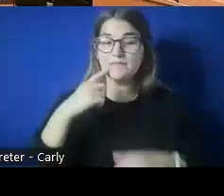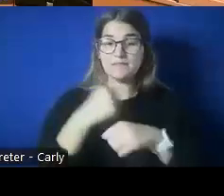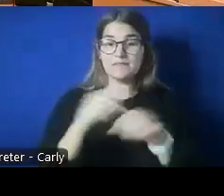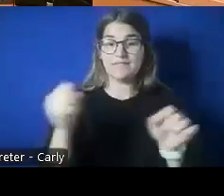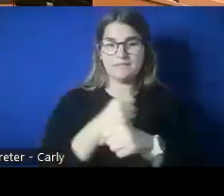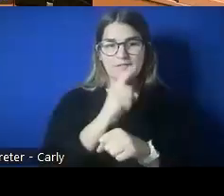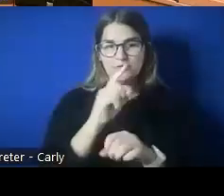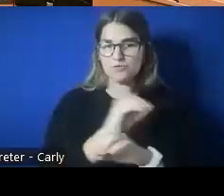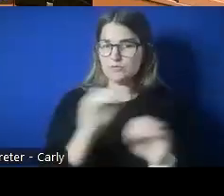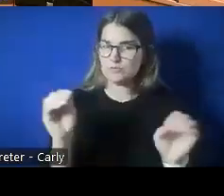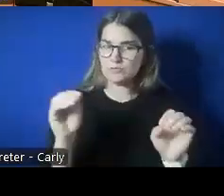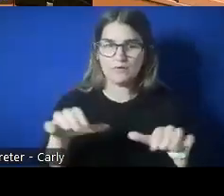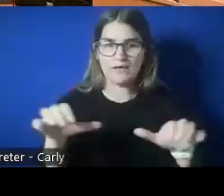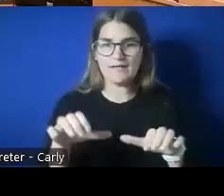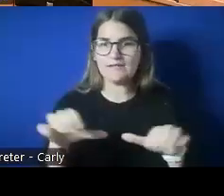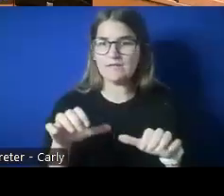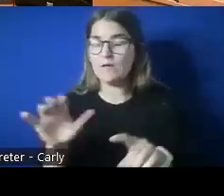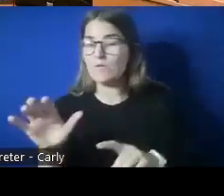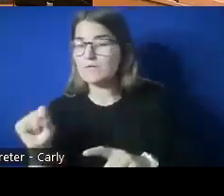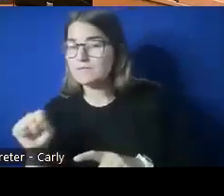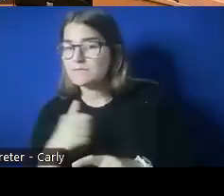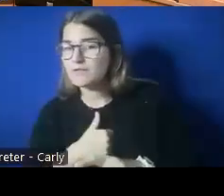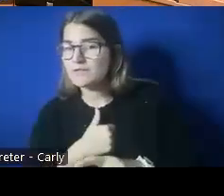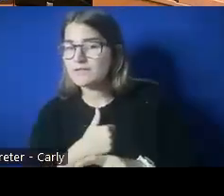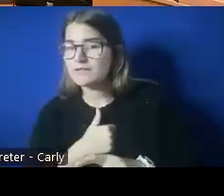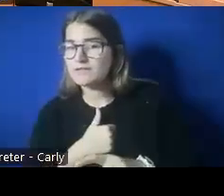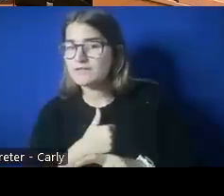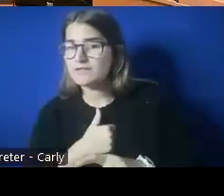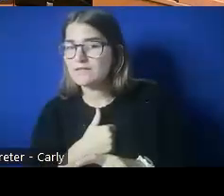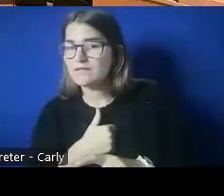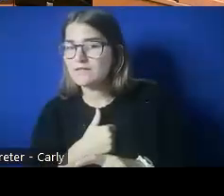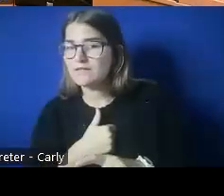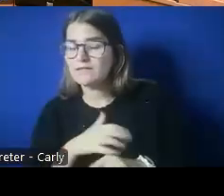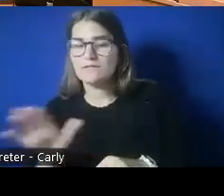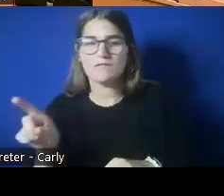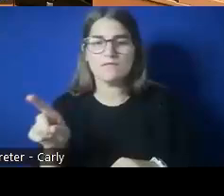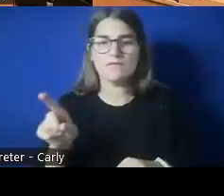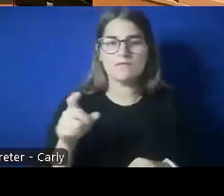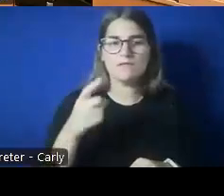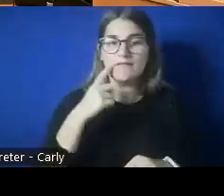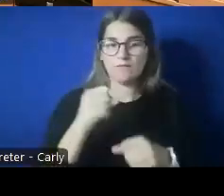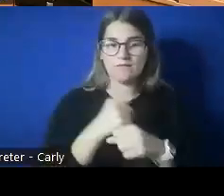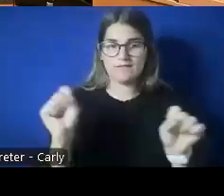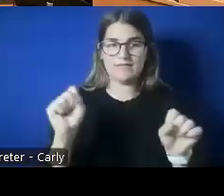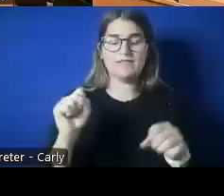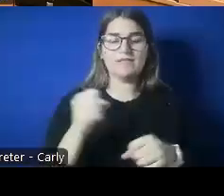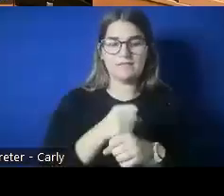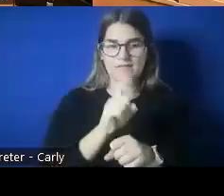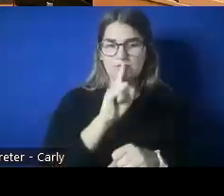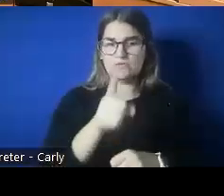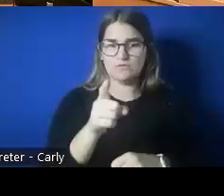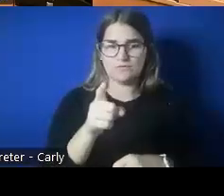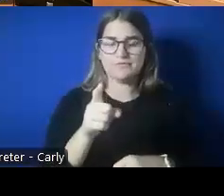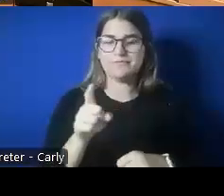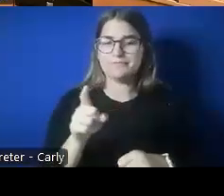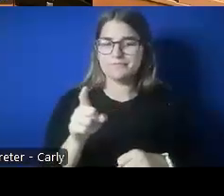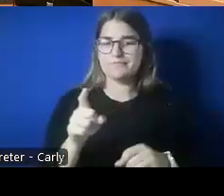no active yep sorry so for safety we need to make sure that people are not engaged in any